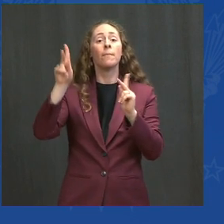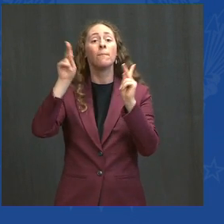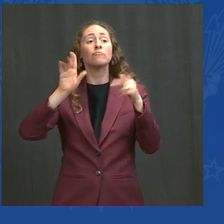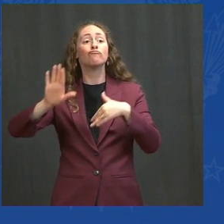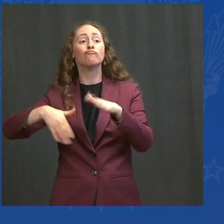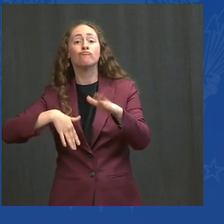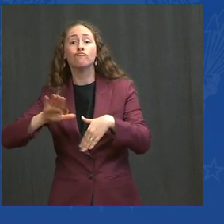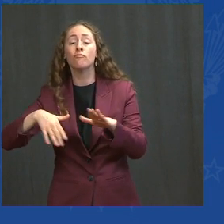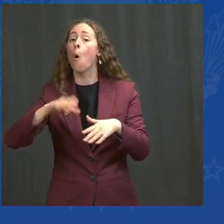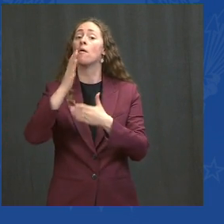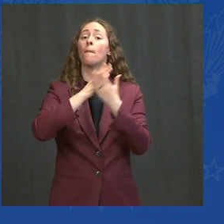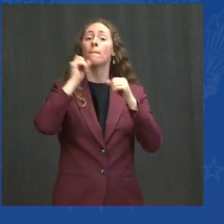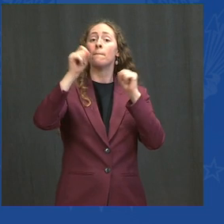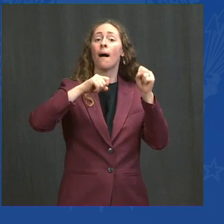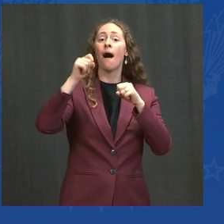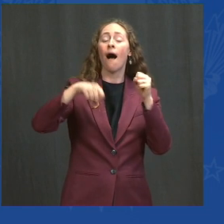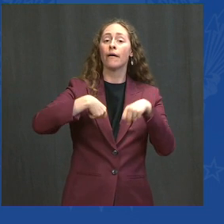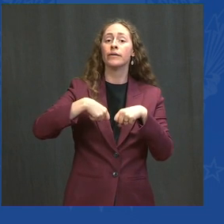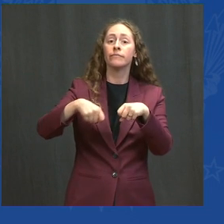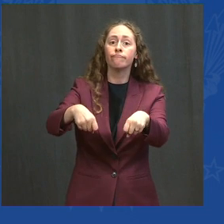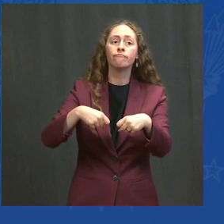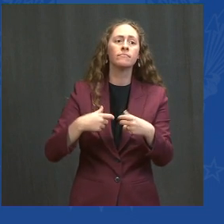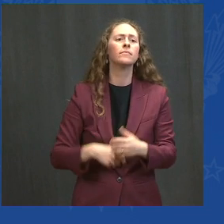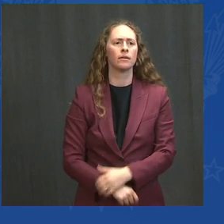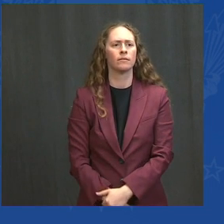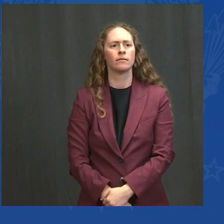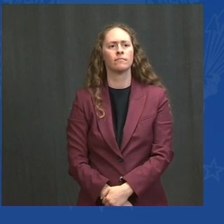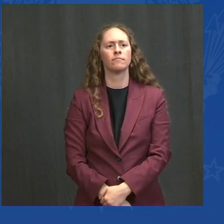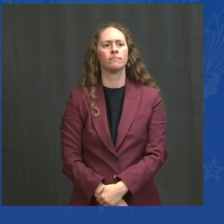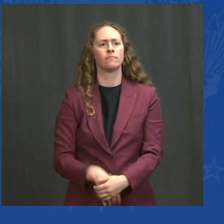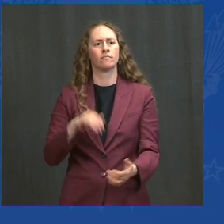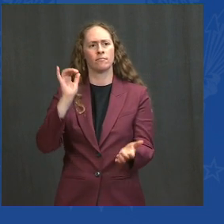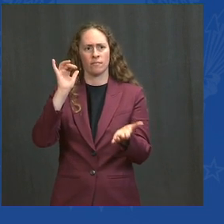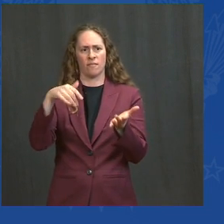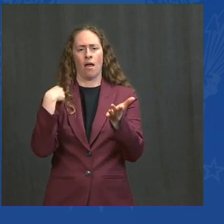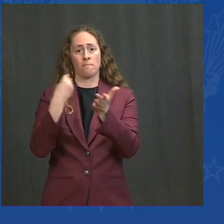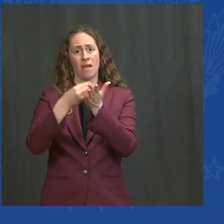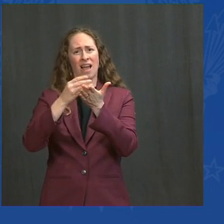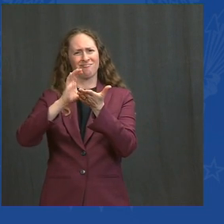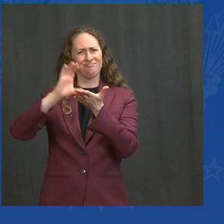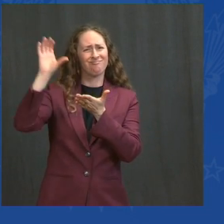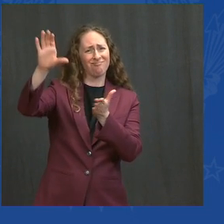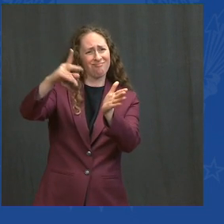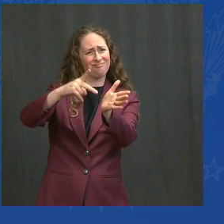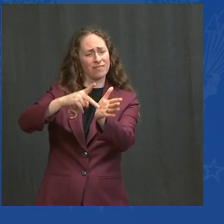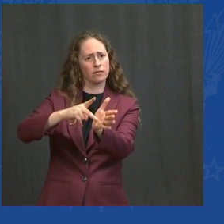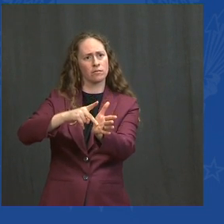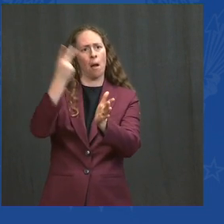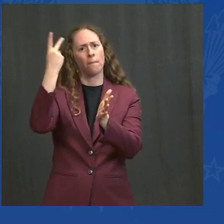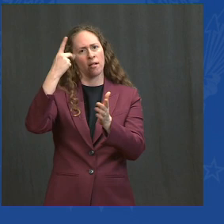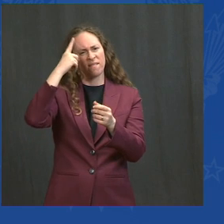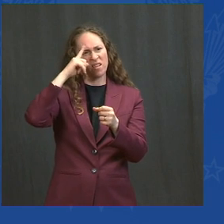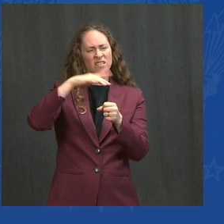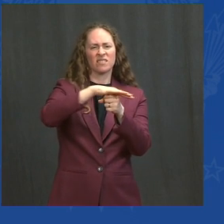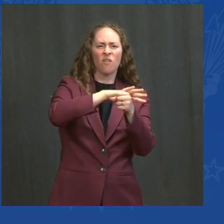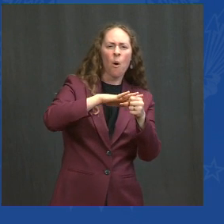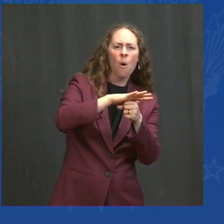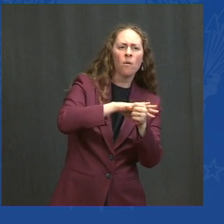This deal is going to more than double the funding directed to state and local programs that improve the safety of people in vehicles,